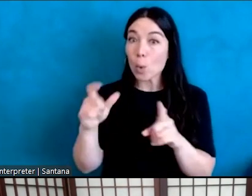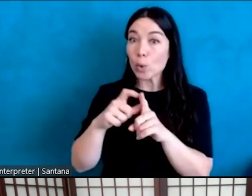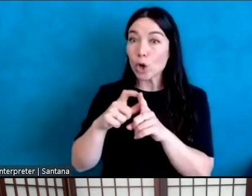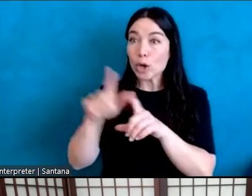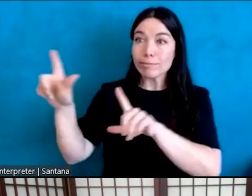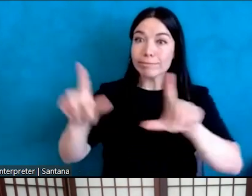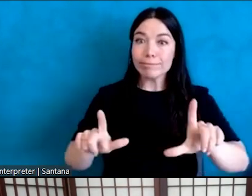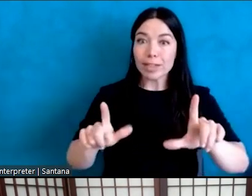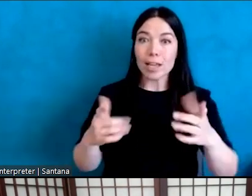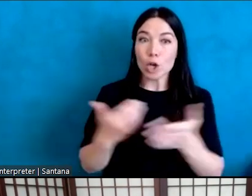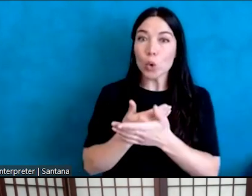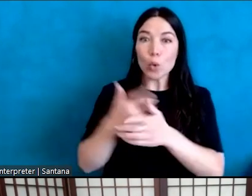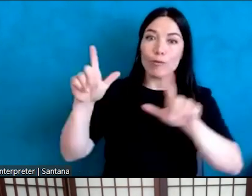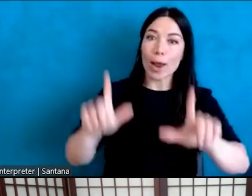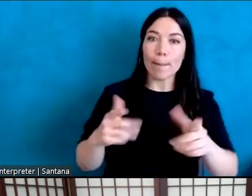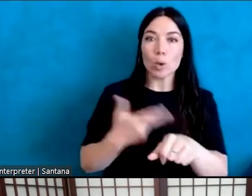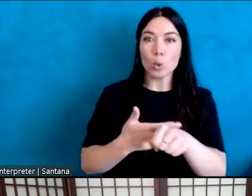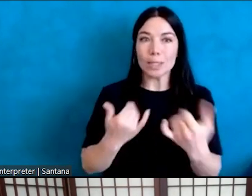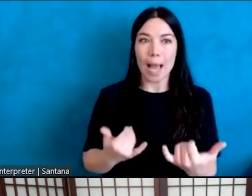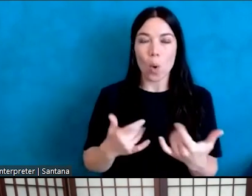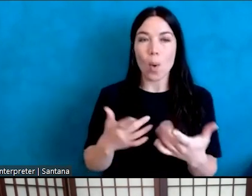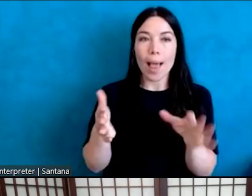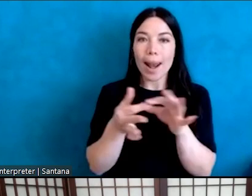By which I'm including common so-called language revitalization strategies,